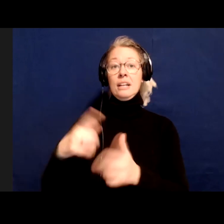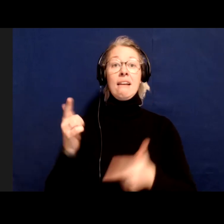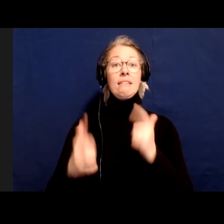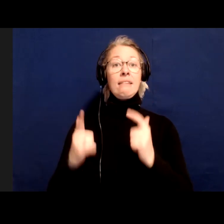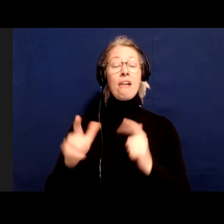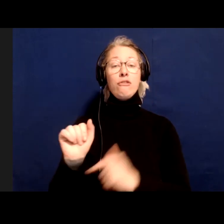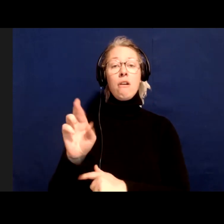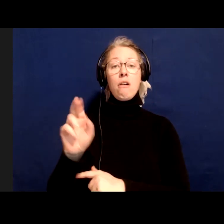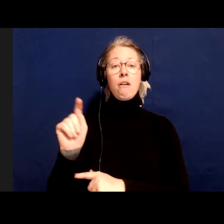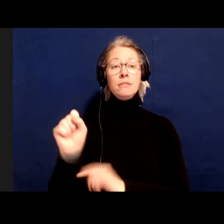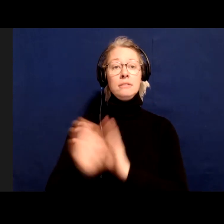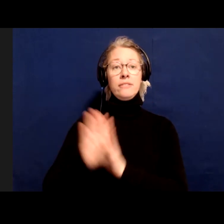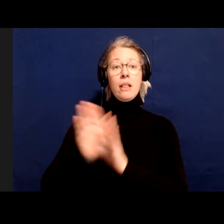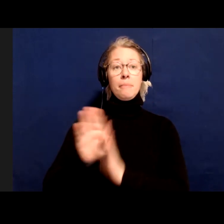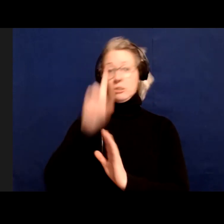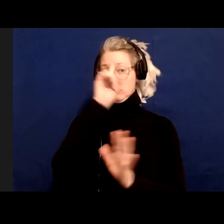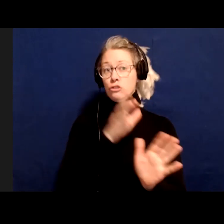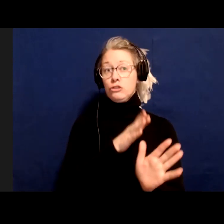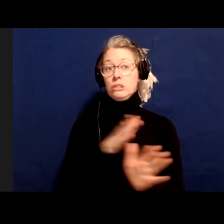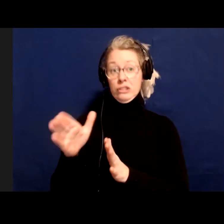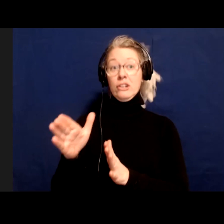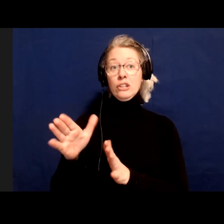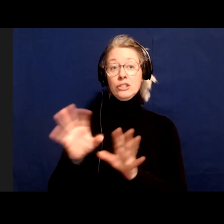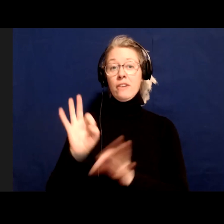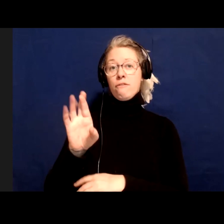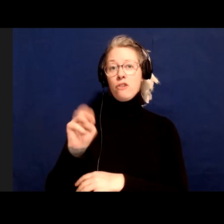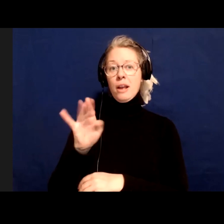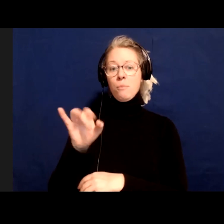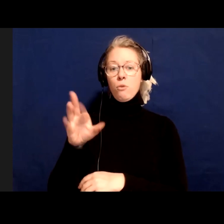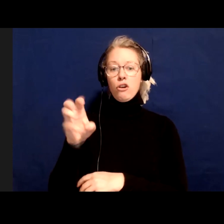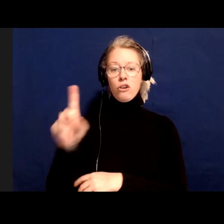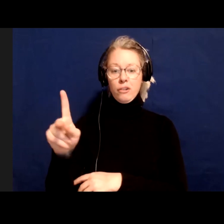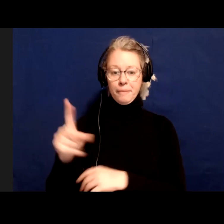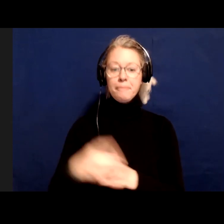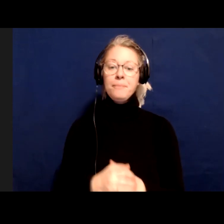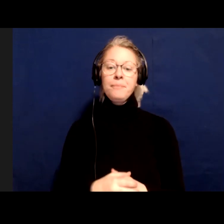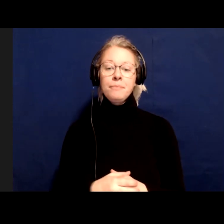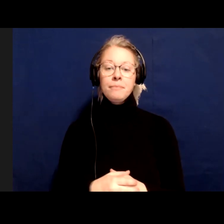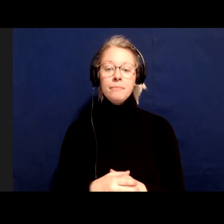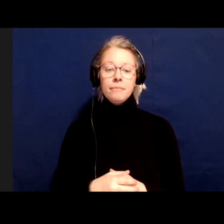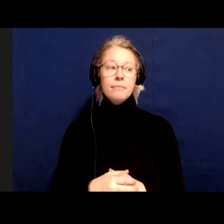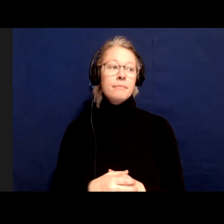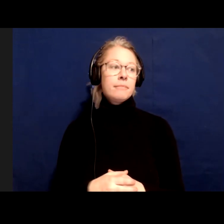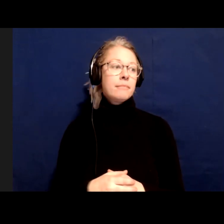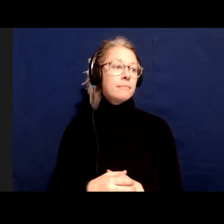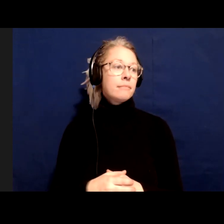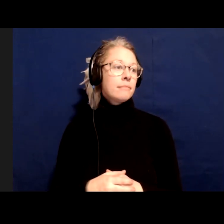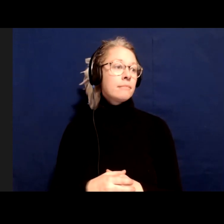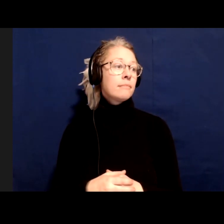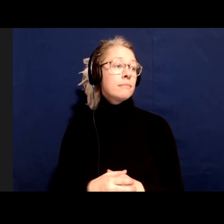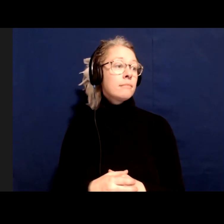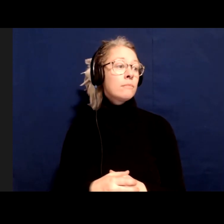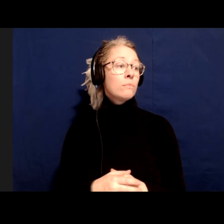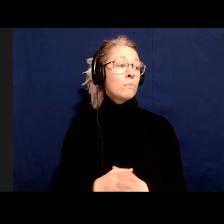new strategic framework, Ákáakomatapoap, and what we found and what our priorities